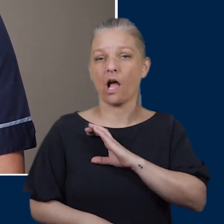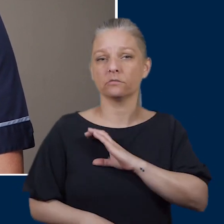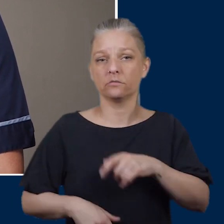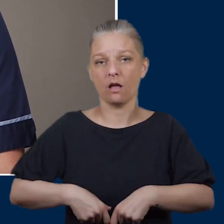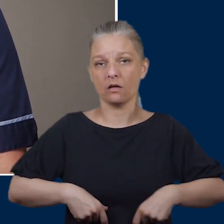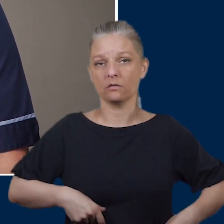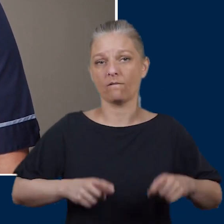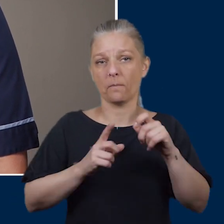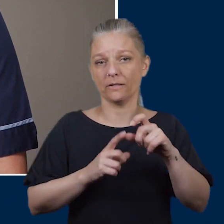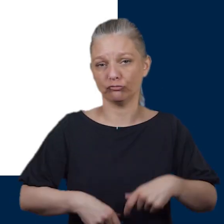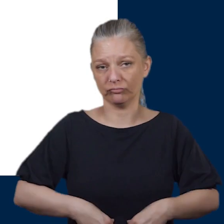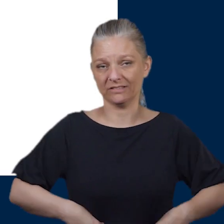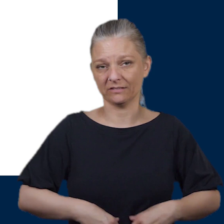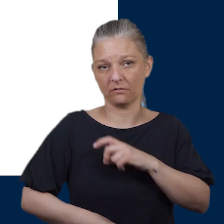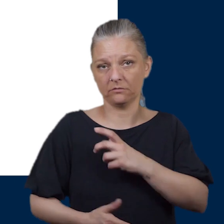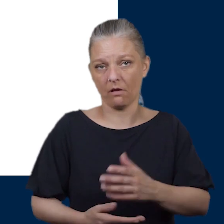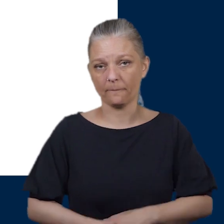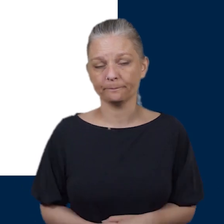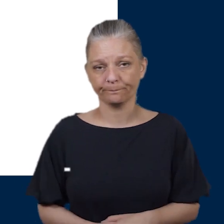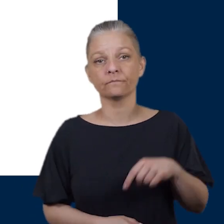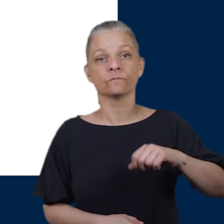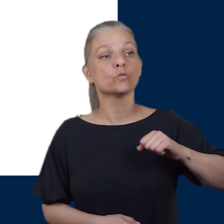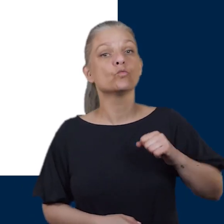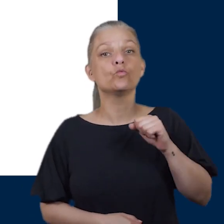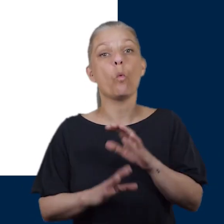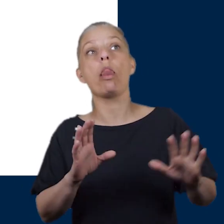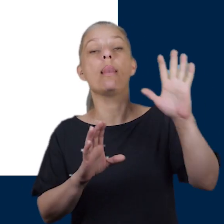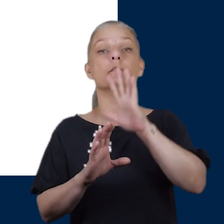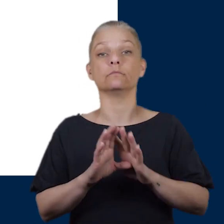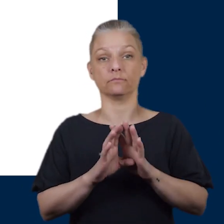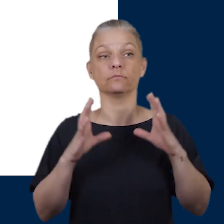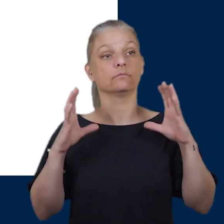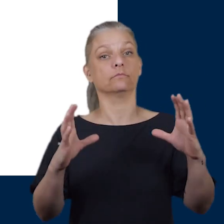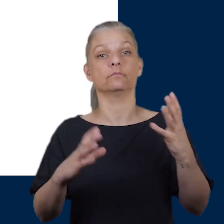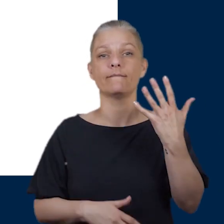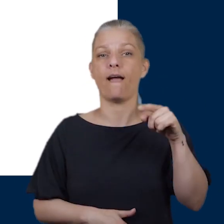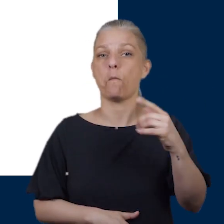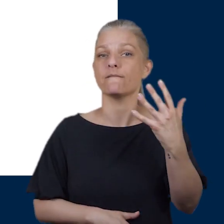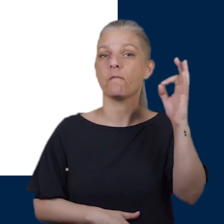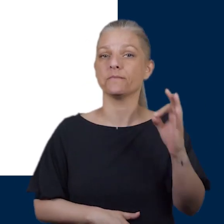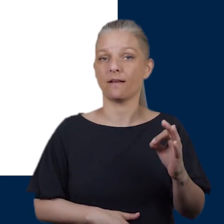the pancreas. About five and a half percent of the population in Scotland have type 2 diabetes,